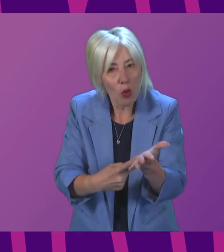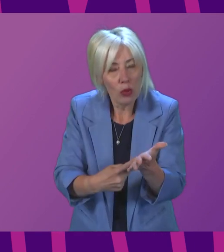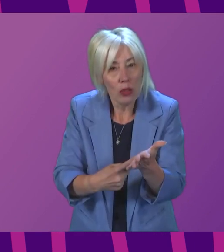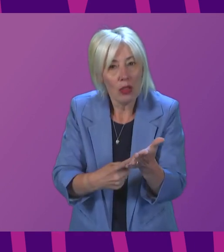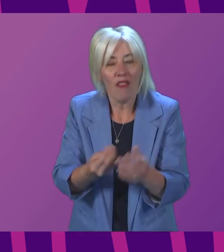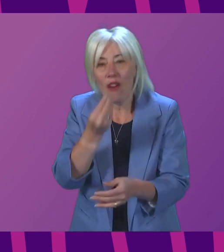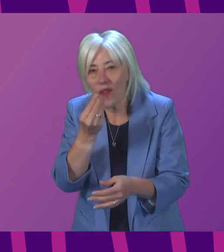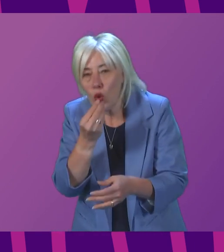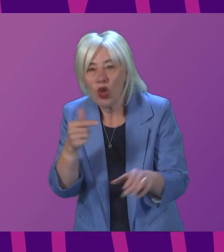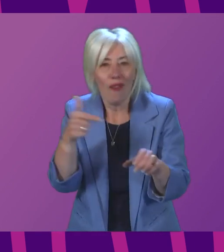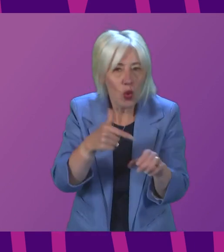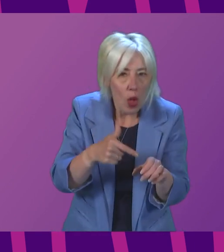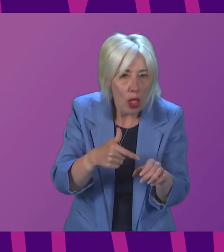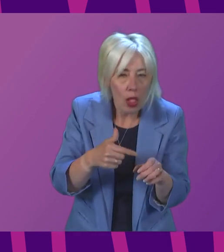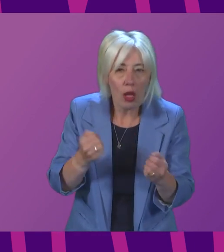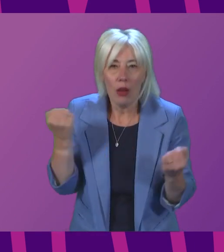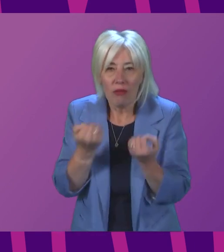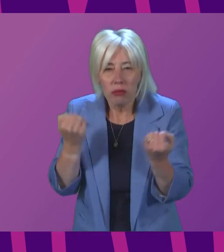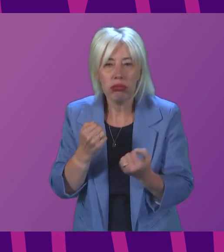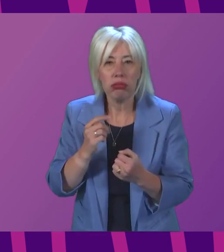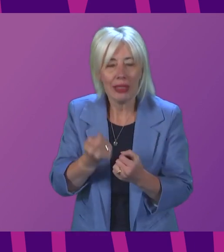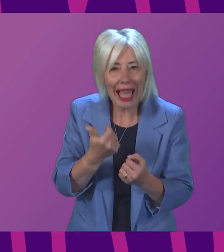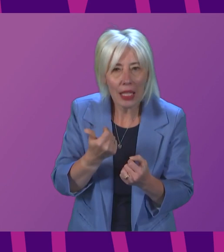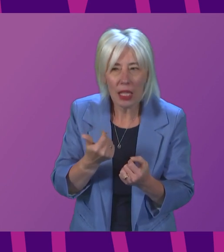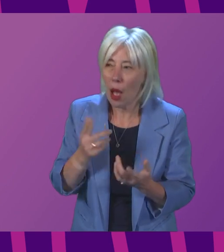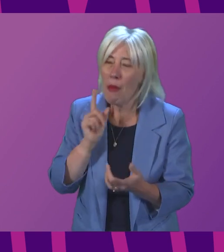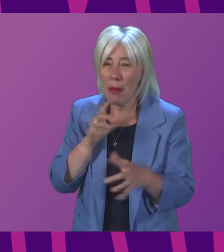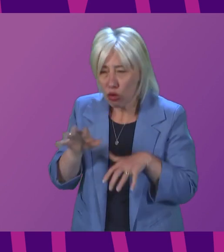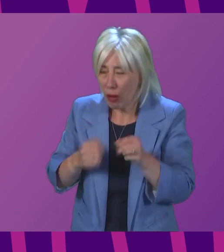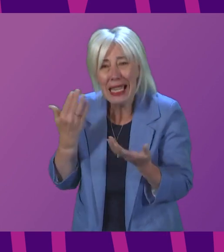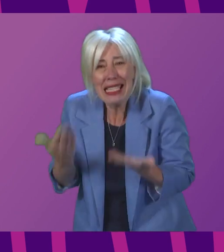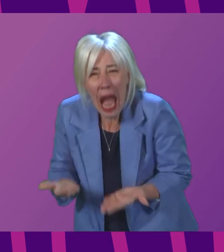First Minister, people are struggling right now. How can you possibly believe that that is good enough?